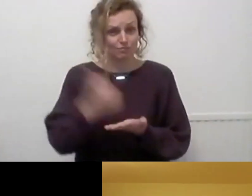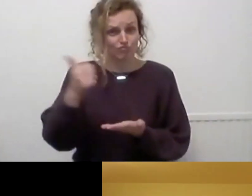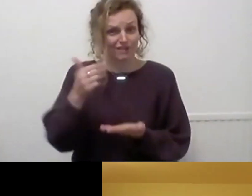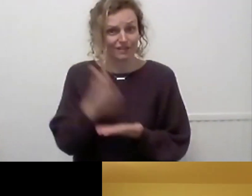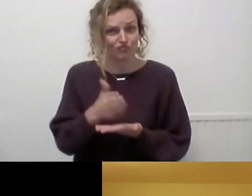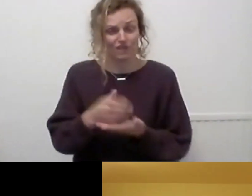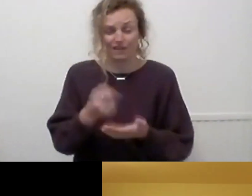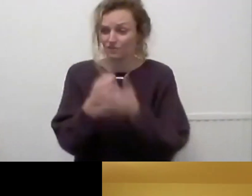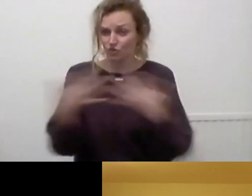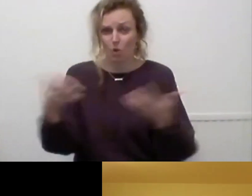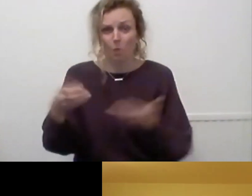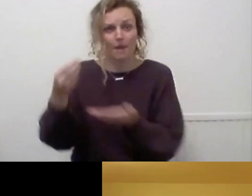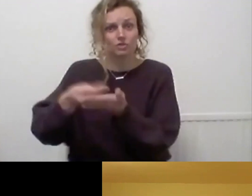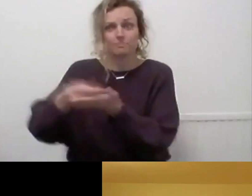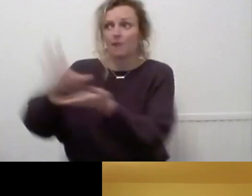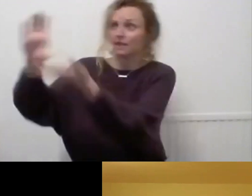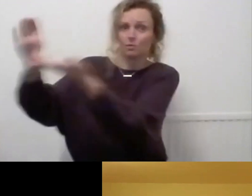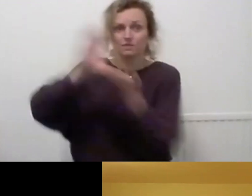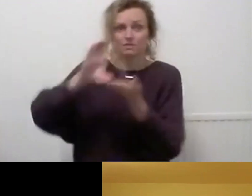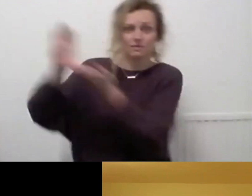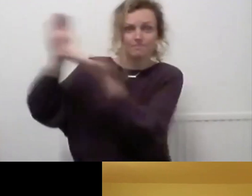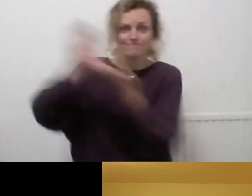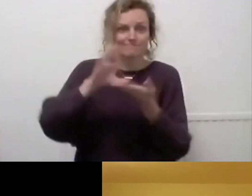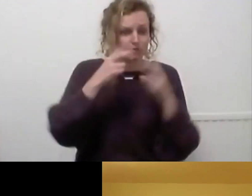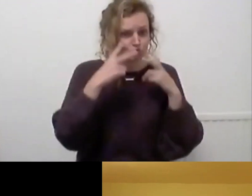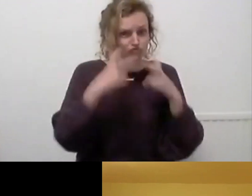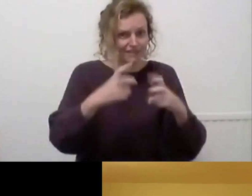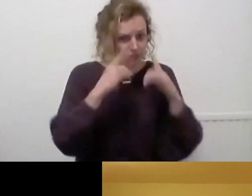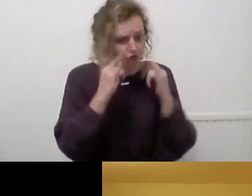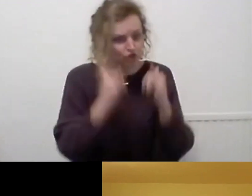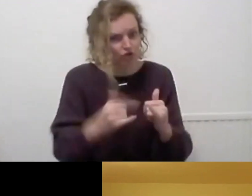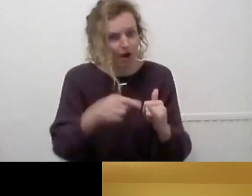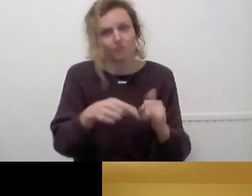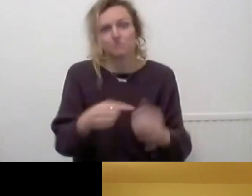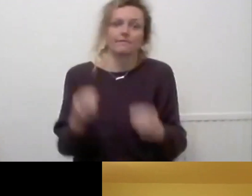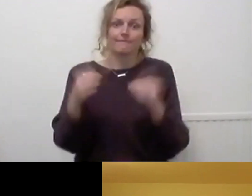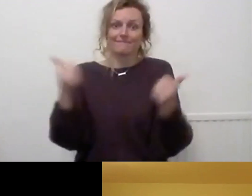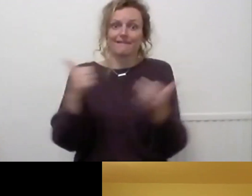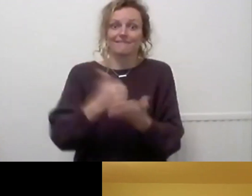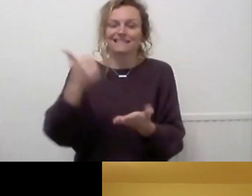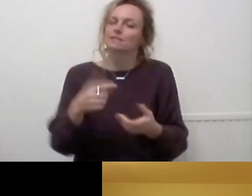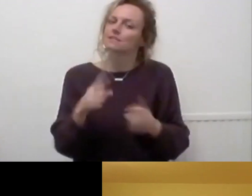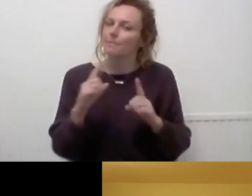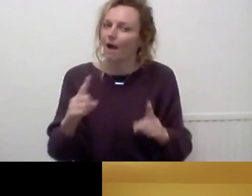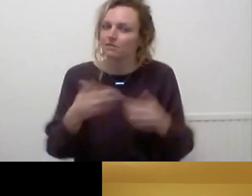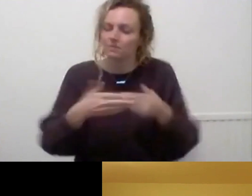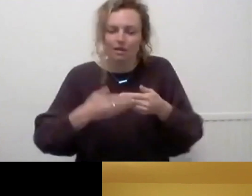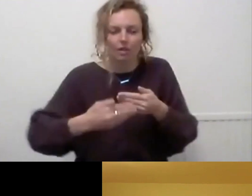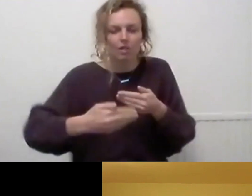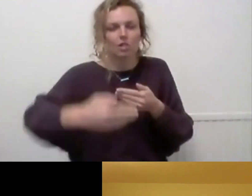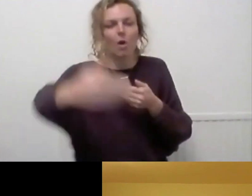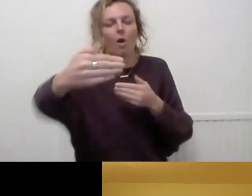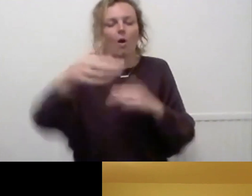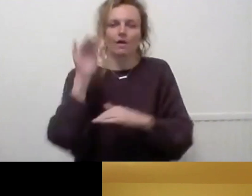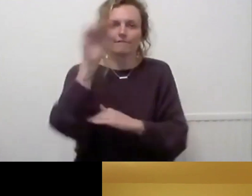can be done so quickly. But what about the long term effects? To vaccines, I overall have a very